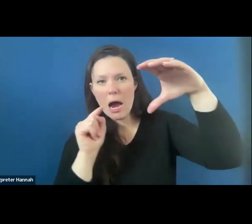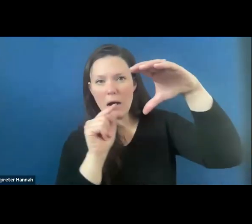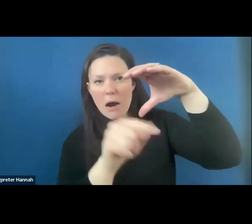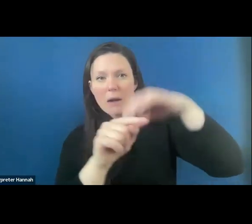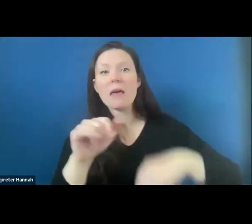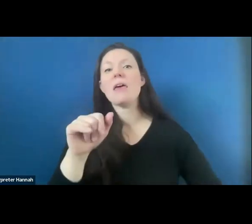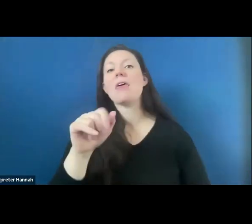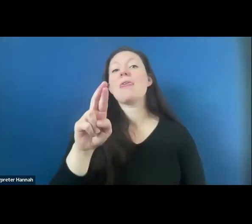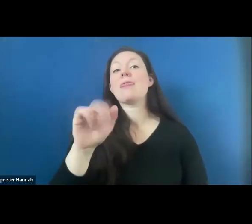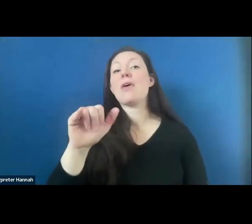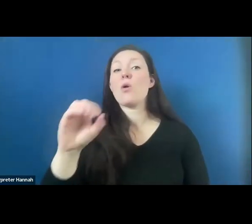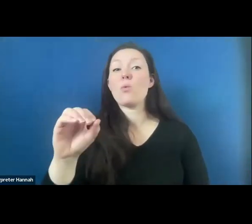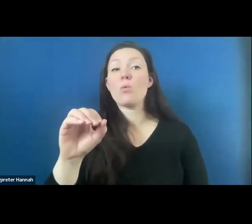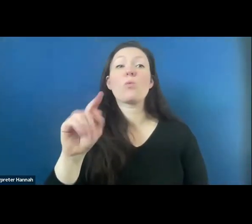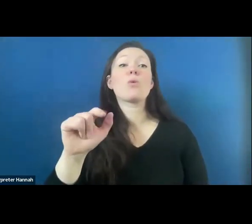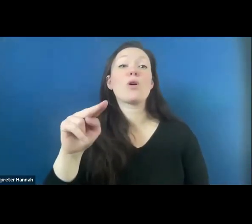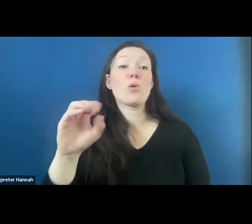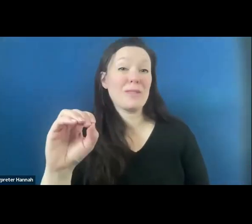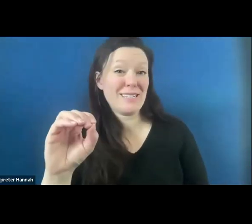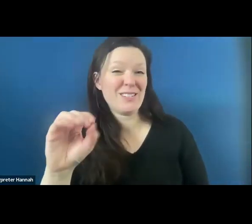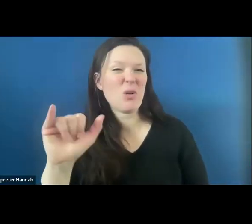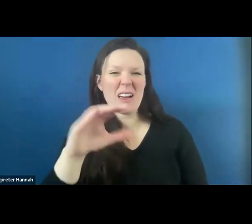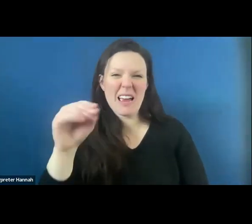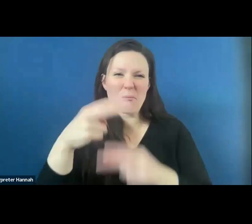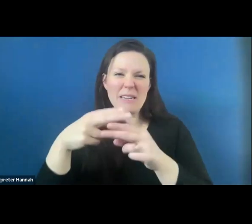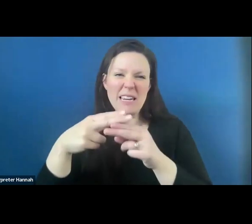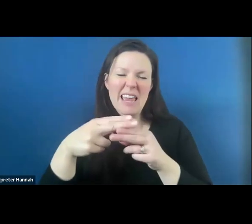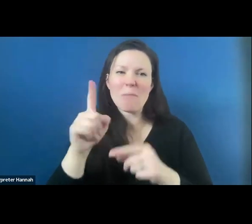Tinto, who has an egregious record against Indigenous people worldwide,